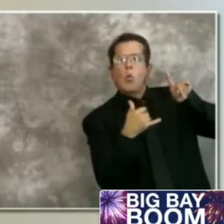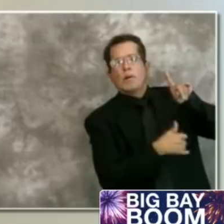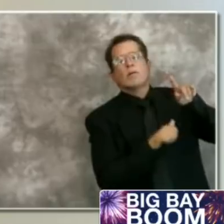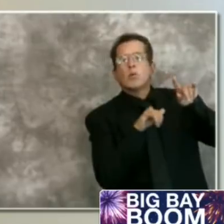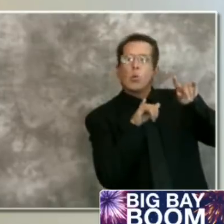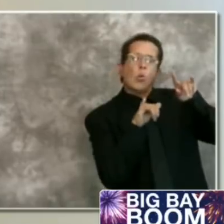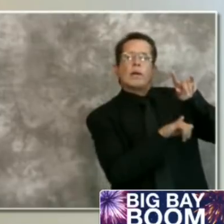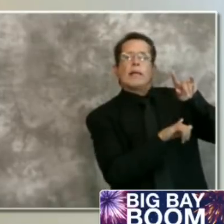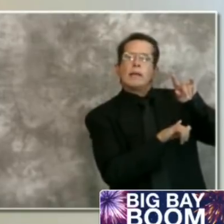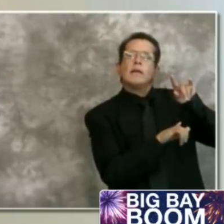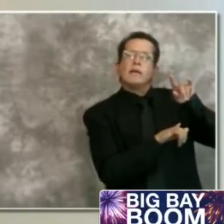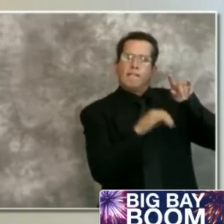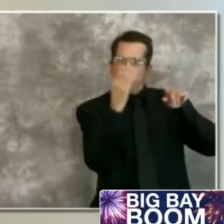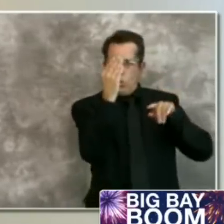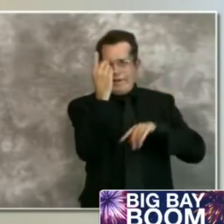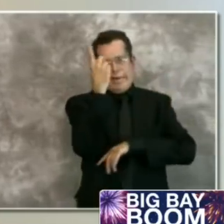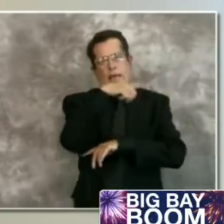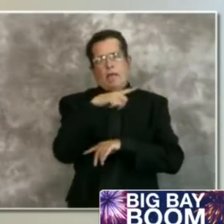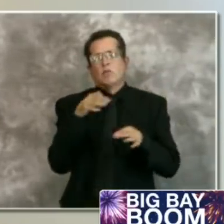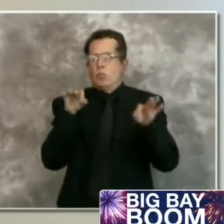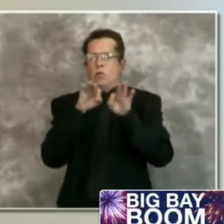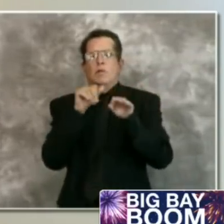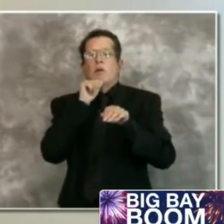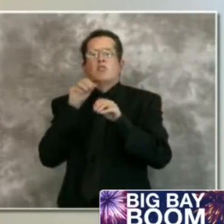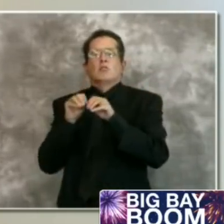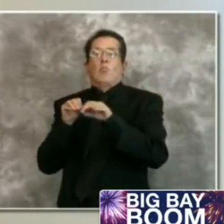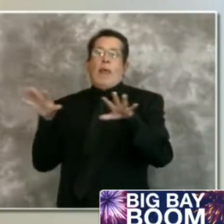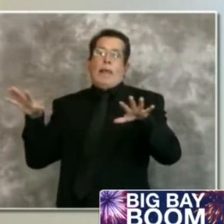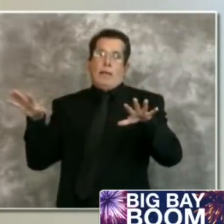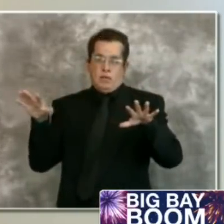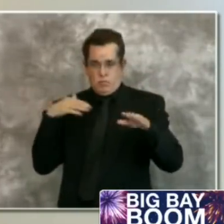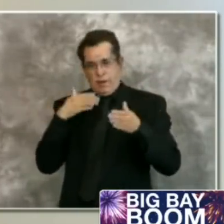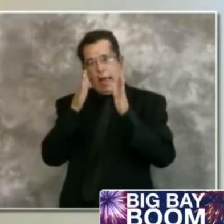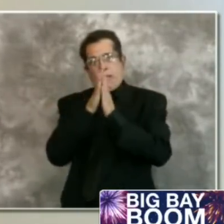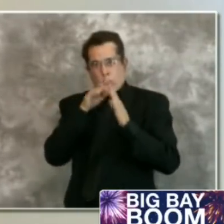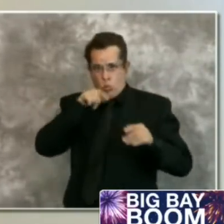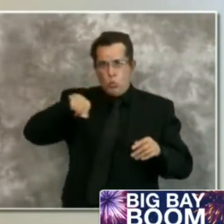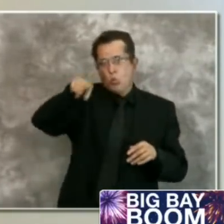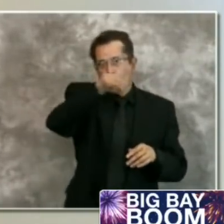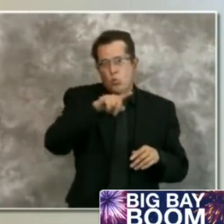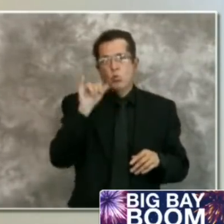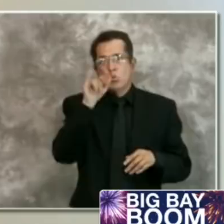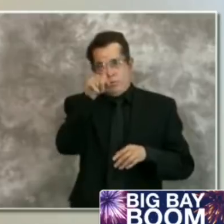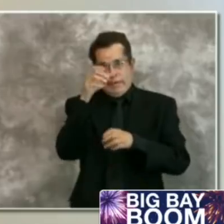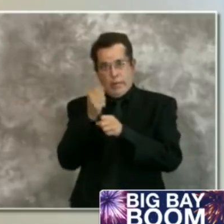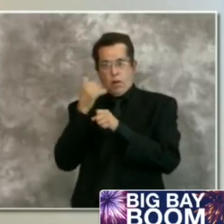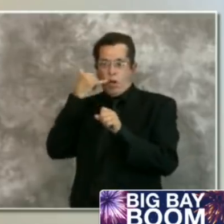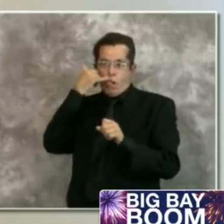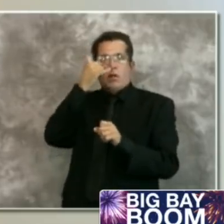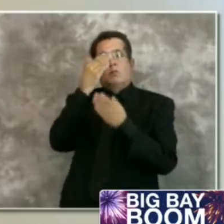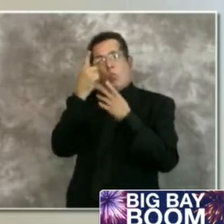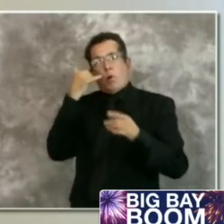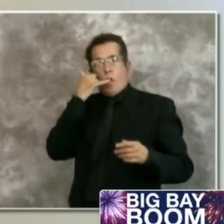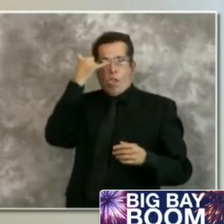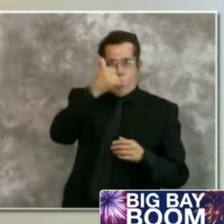CLOSE CONTACT WITH THE POT. THE CORNERSTONE IN ALL MARKET AFFECT PUBLIC HEALTH. BUT IT IS ALSO ESSENTIAL TO OUR